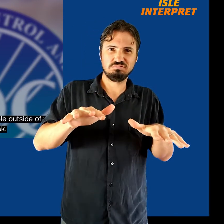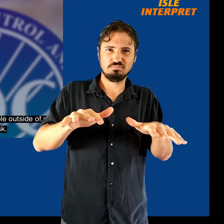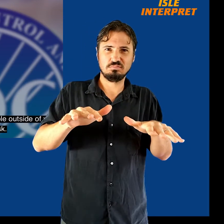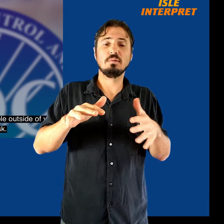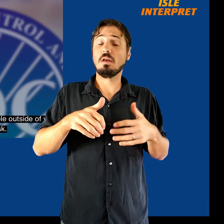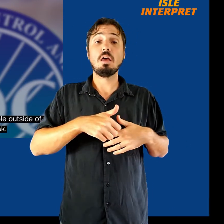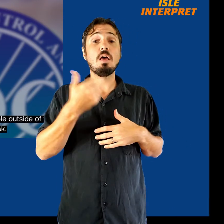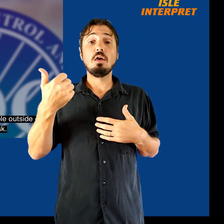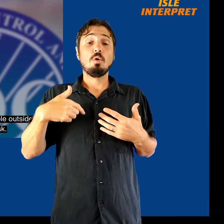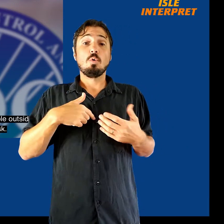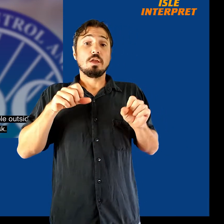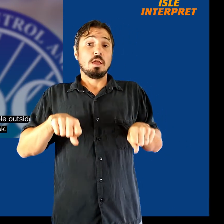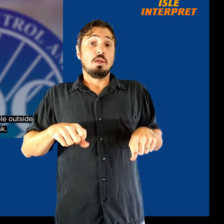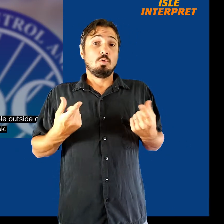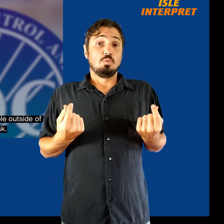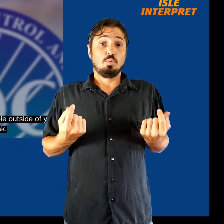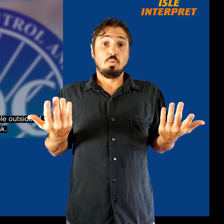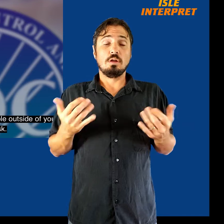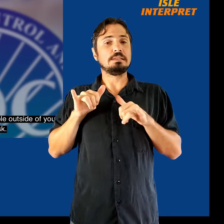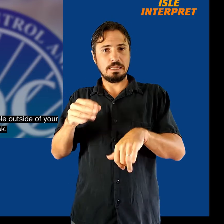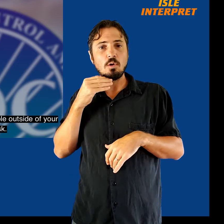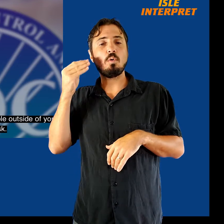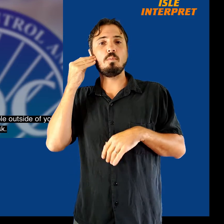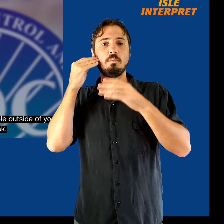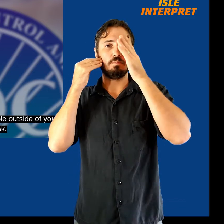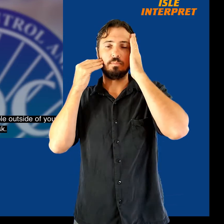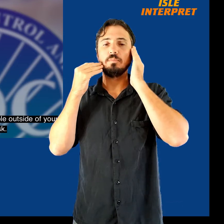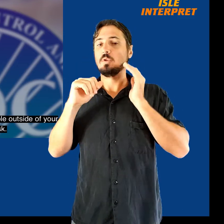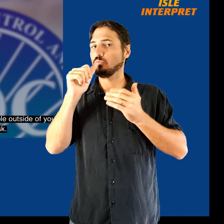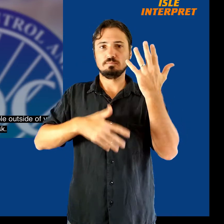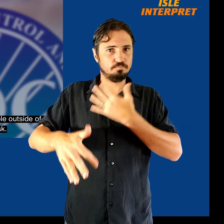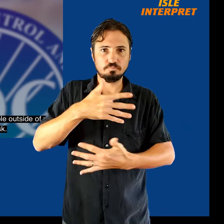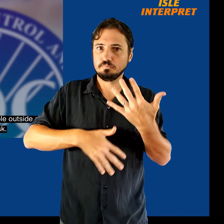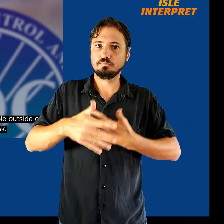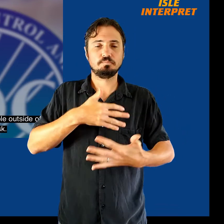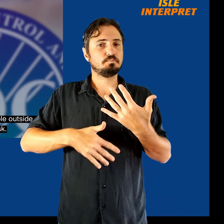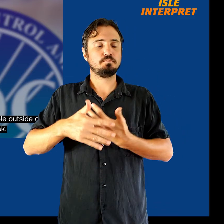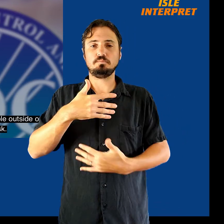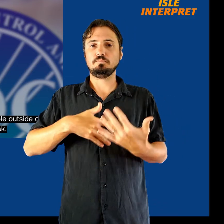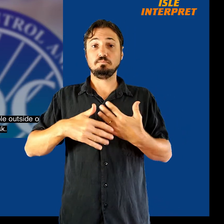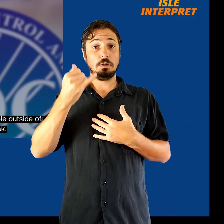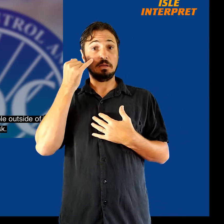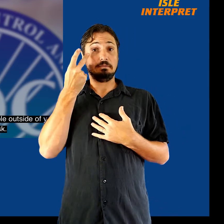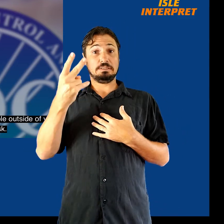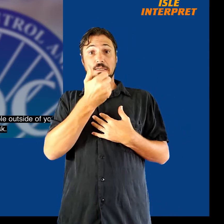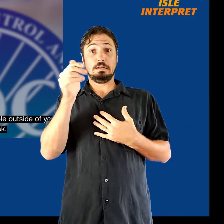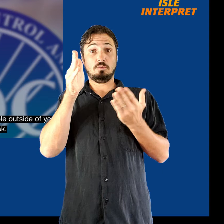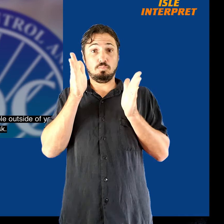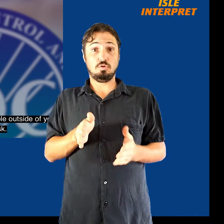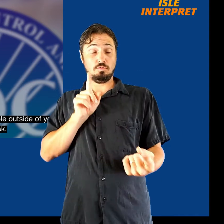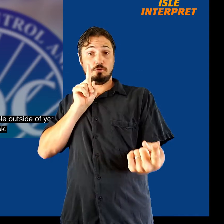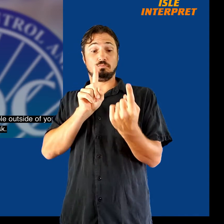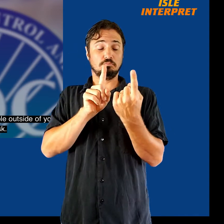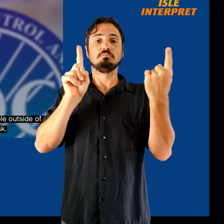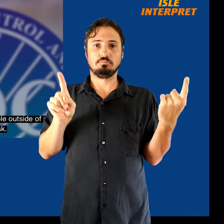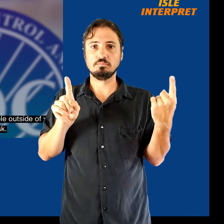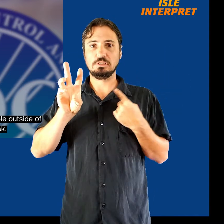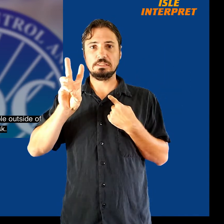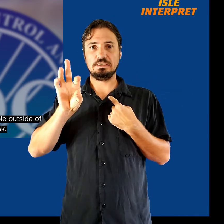Refrain from social gatherings or public outings. If you must interact with people outside of your home, keep a distance of 6 feet of separation, and wear a mask.